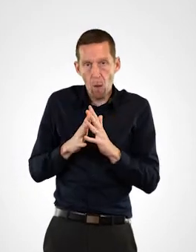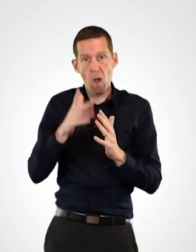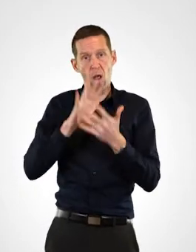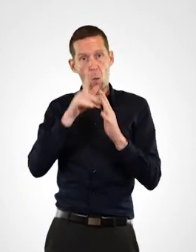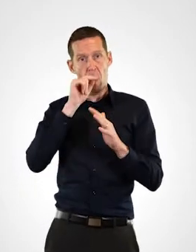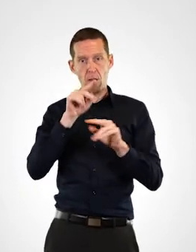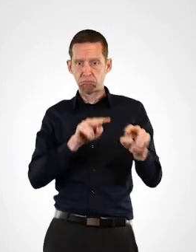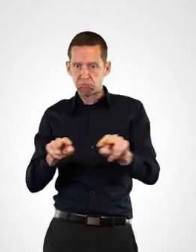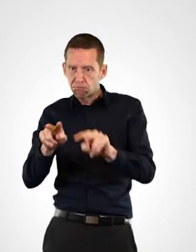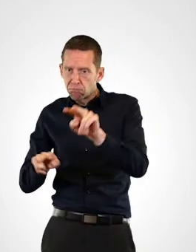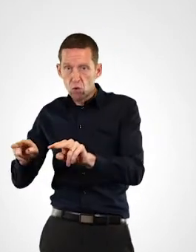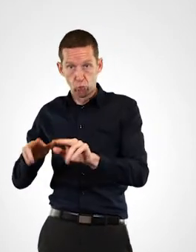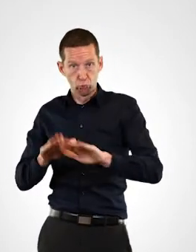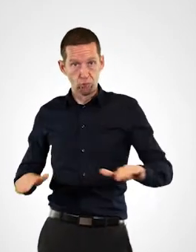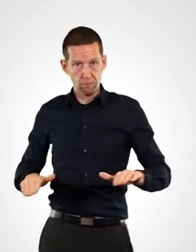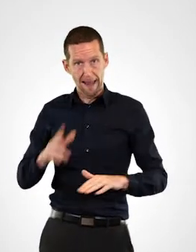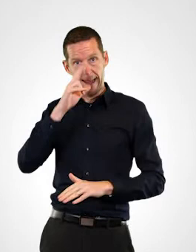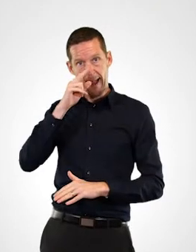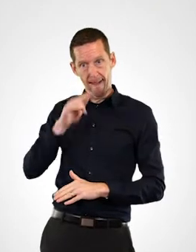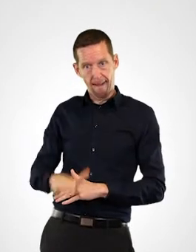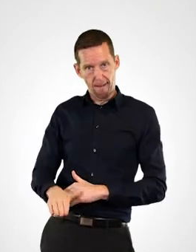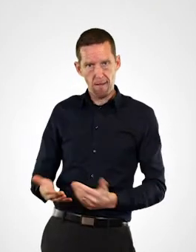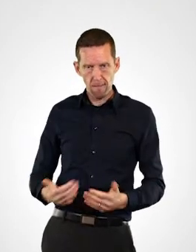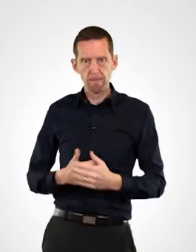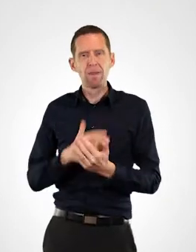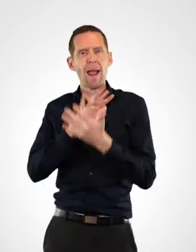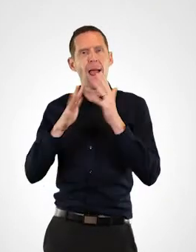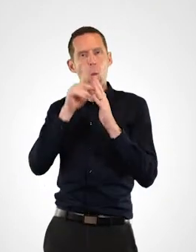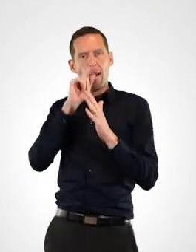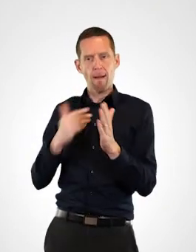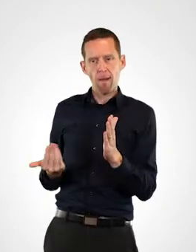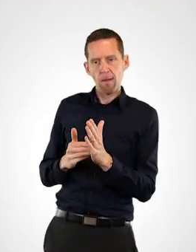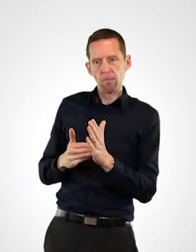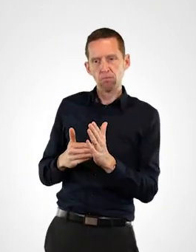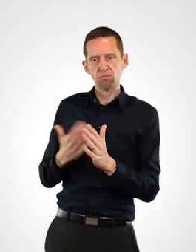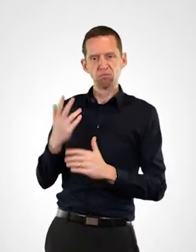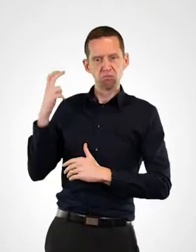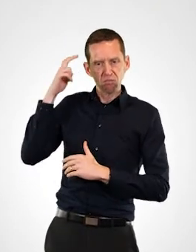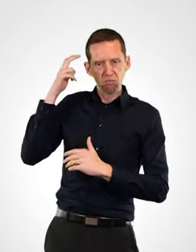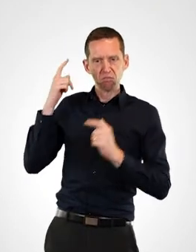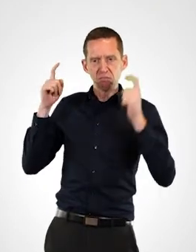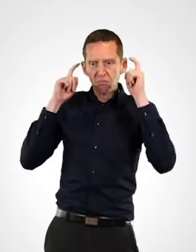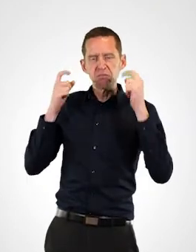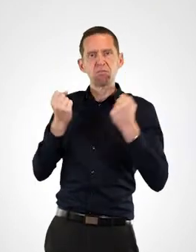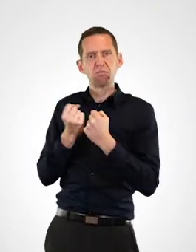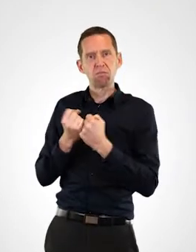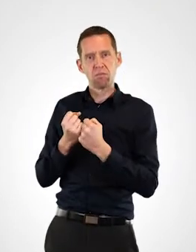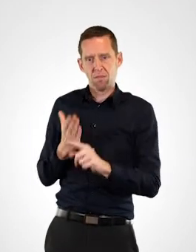ways to assess children at a very young age and ways to provide intervention at the prelinguistic level.